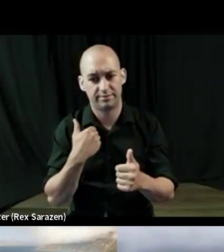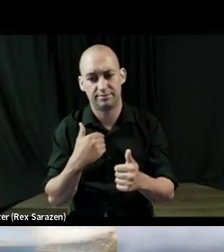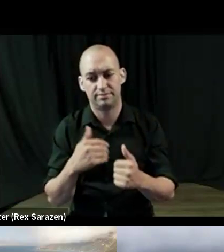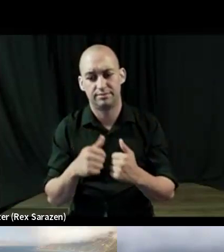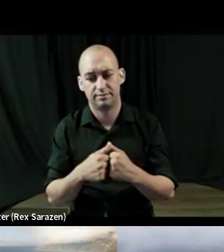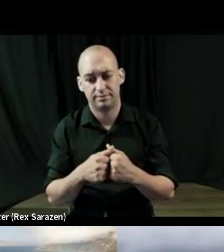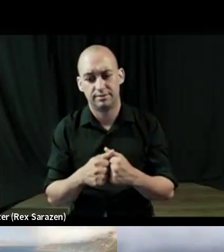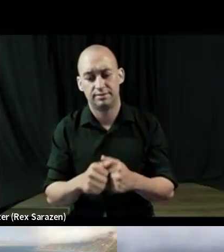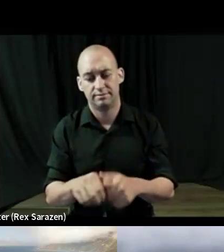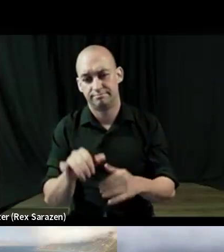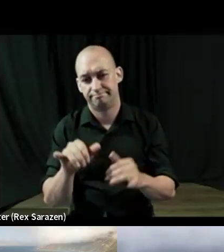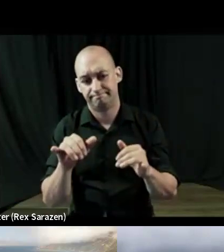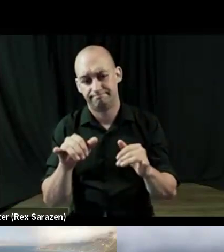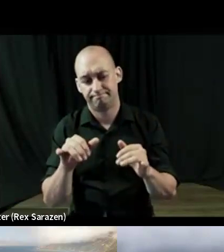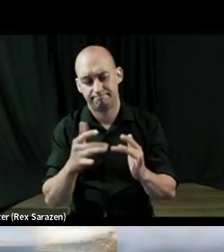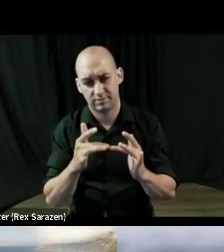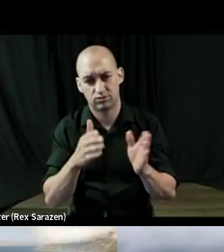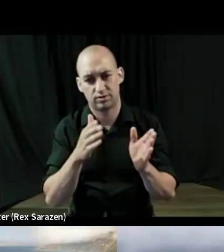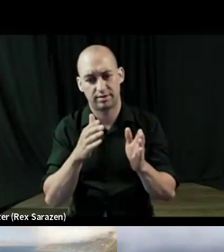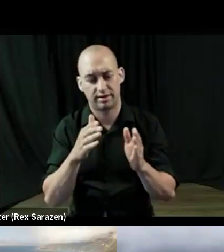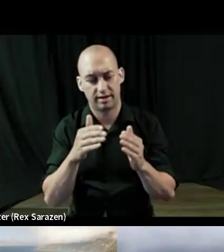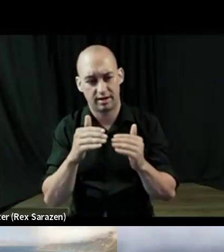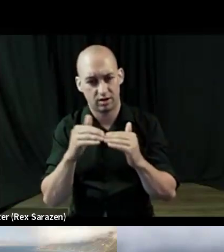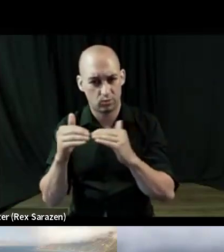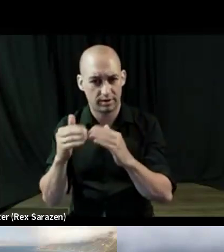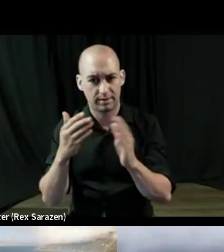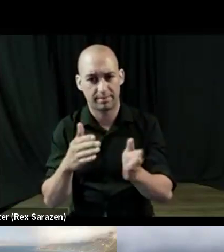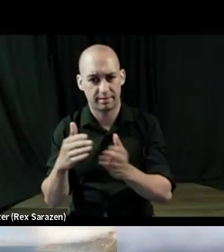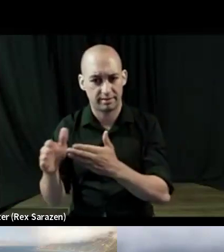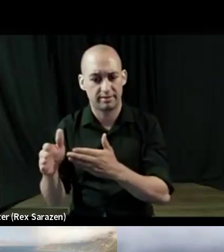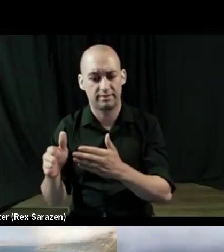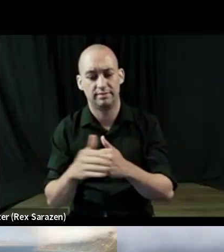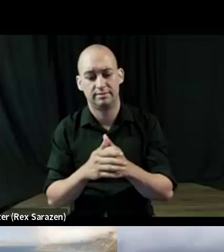The Digital Equity Plan at the end of the planning process, said that collaboration